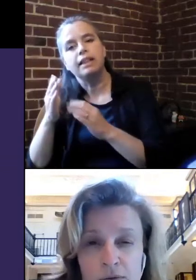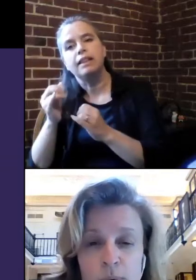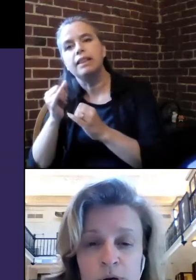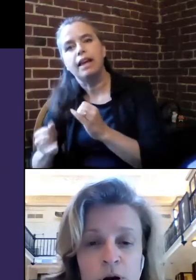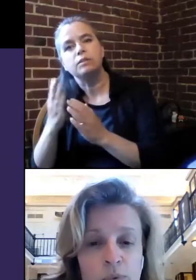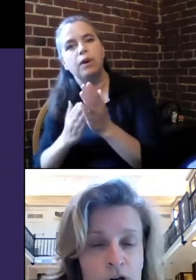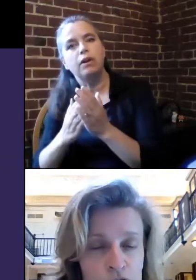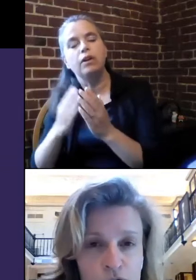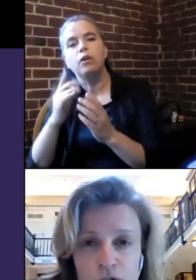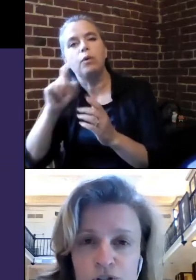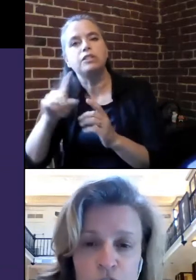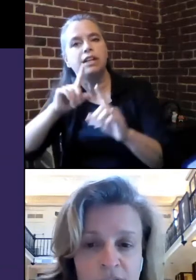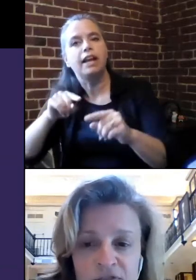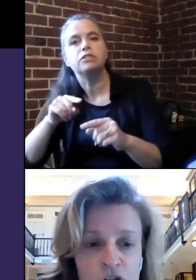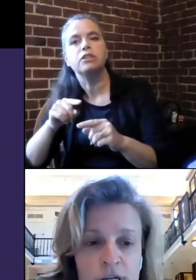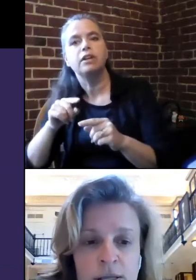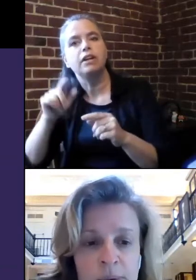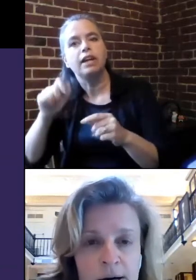Throughout the webinar, we encourage you to use the Q&A function in the box at the bottom of your screen.